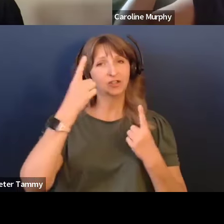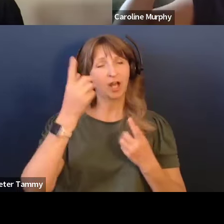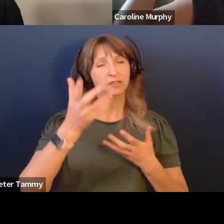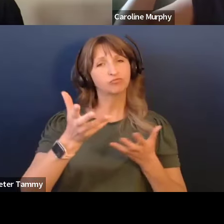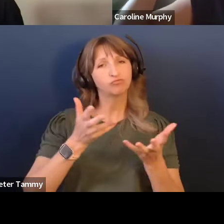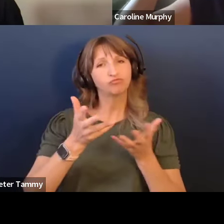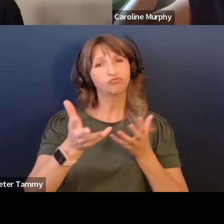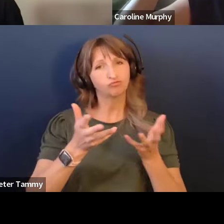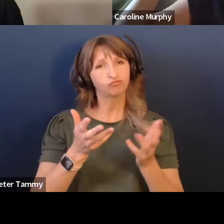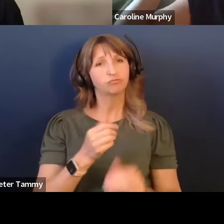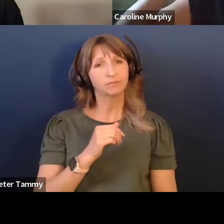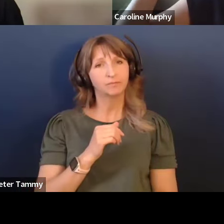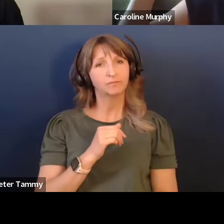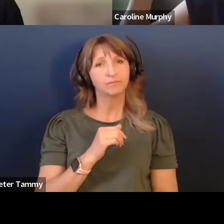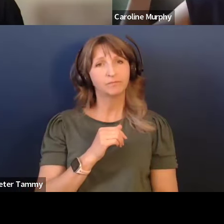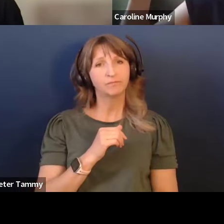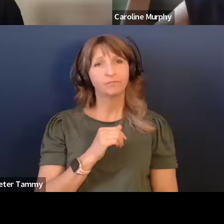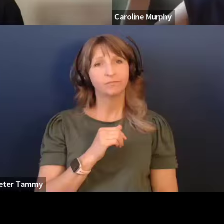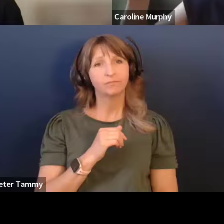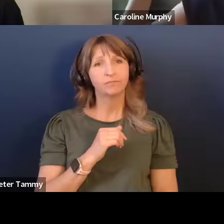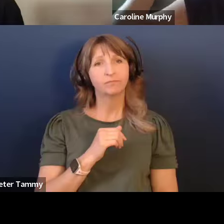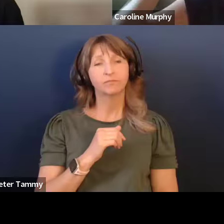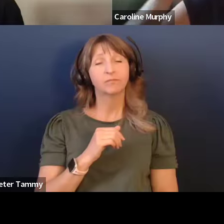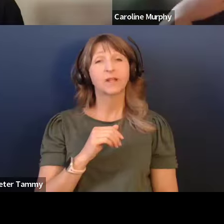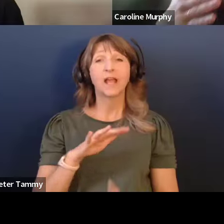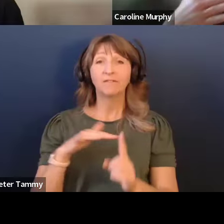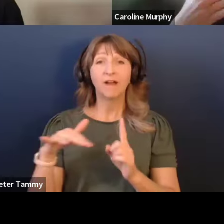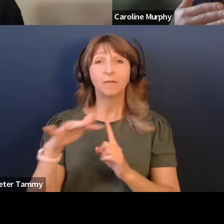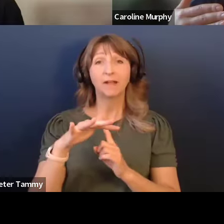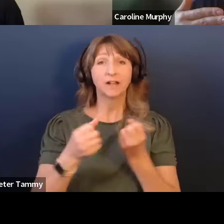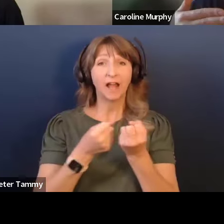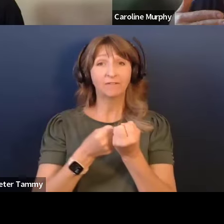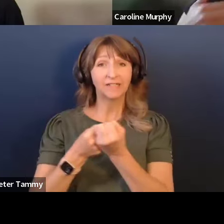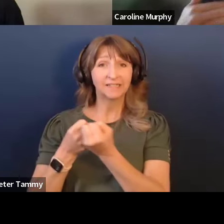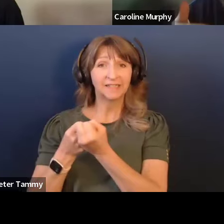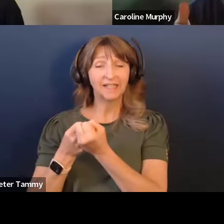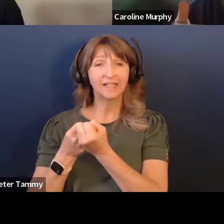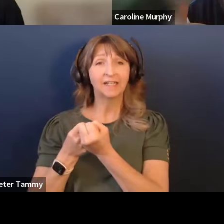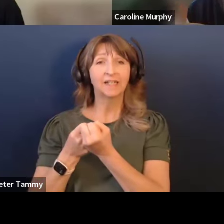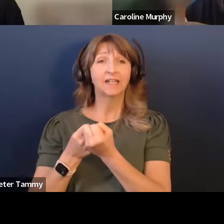Working in environmental advocacy particularly in interfacing with Capitol Hill,